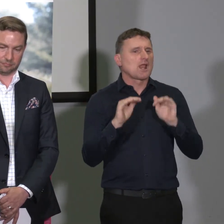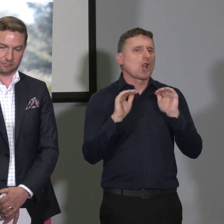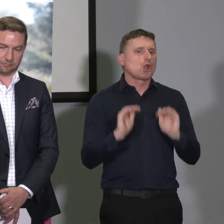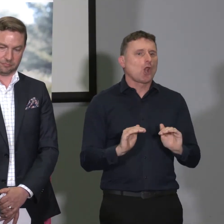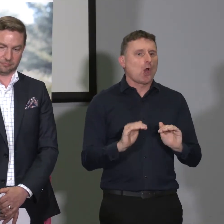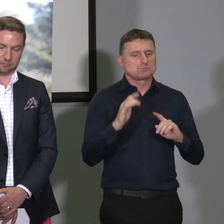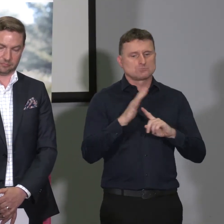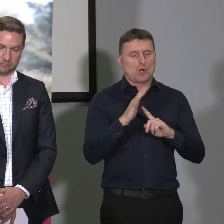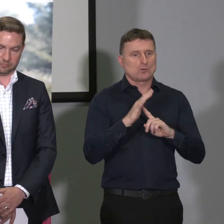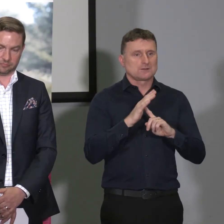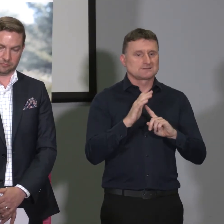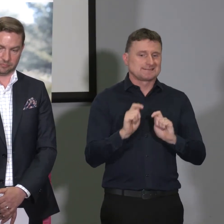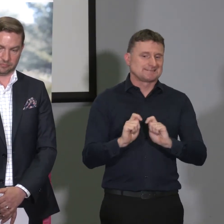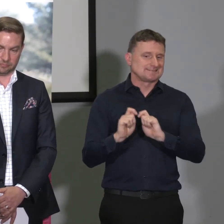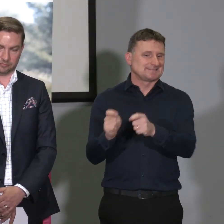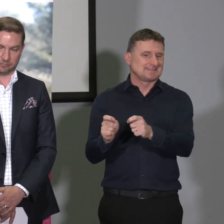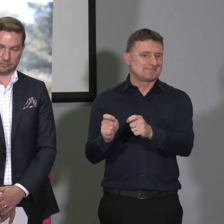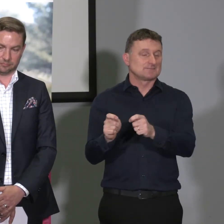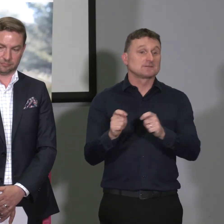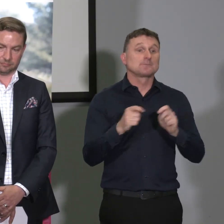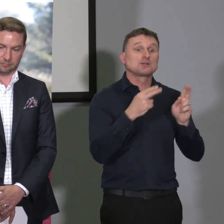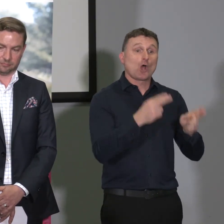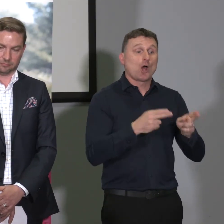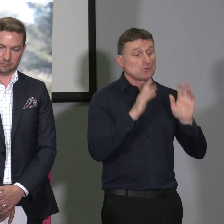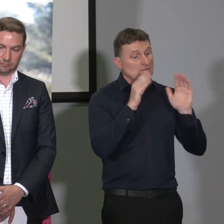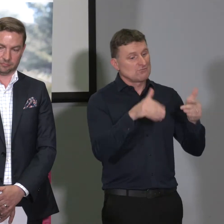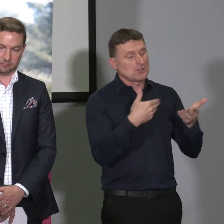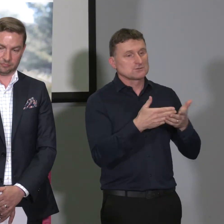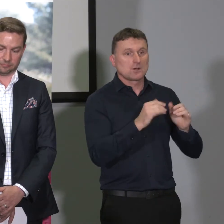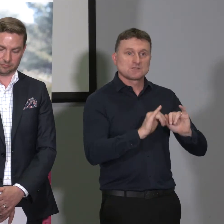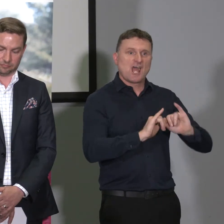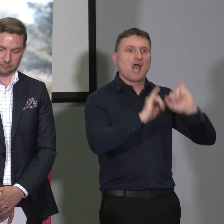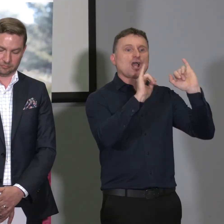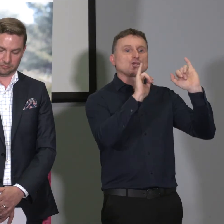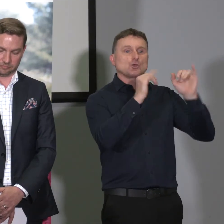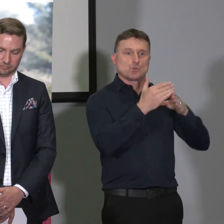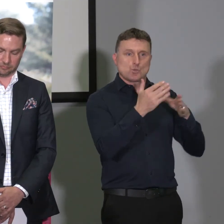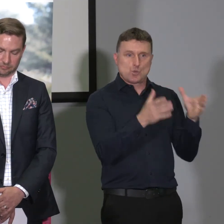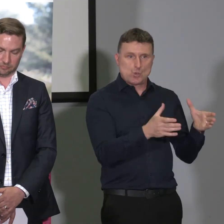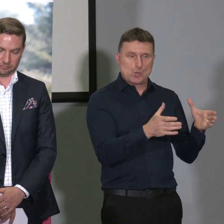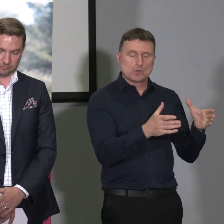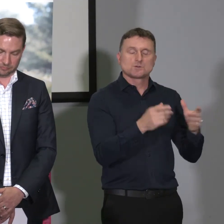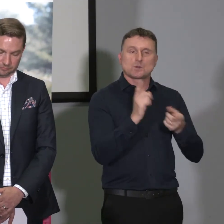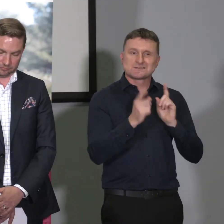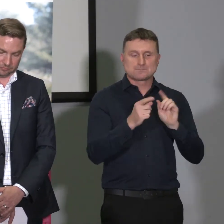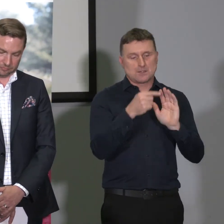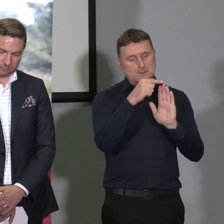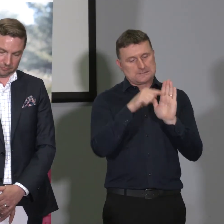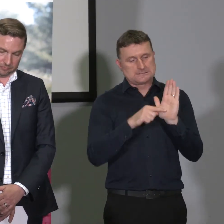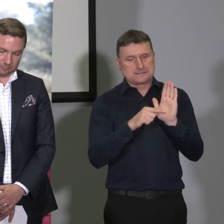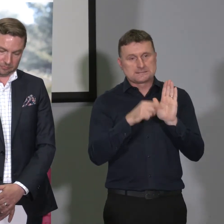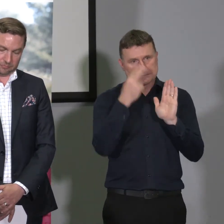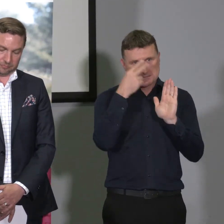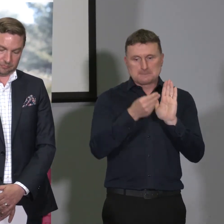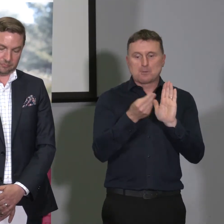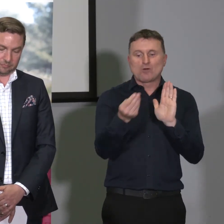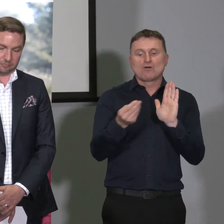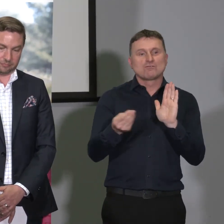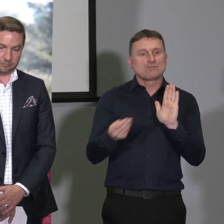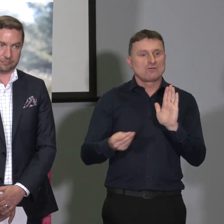priority, the less urgent work, so that the hospitals